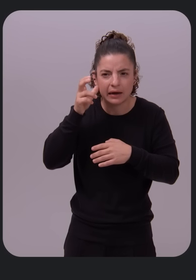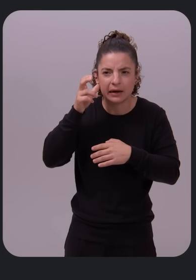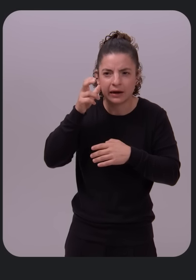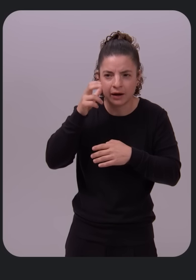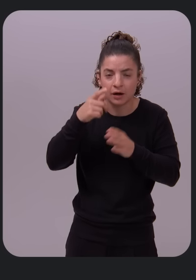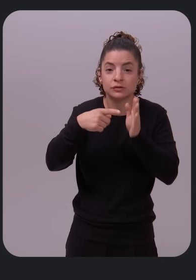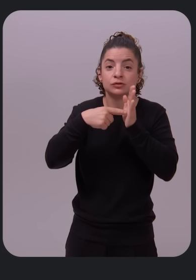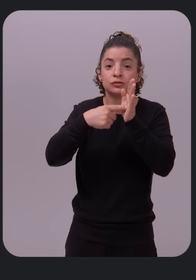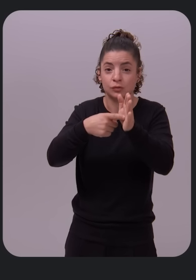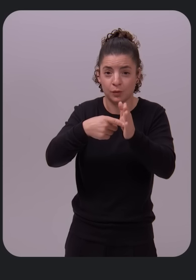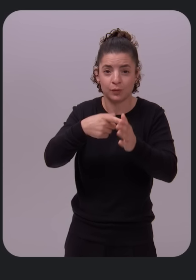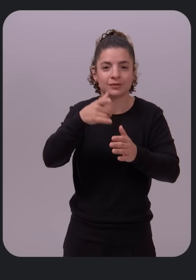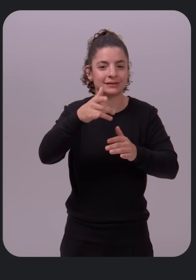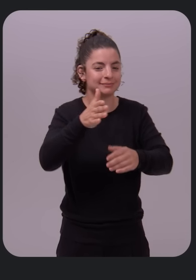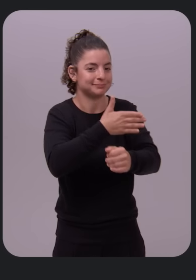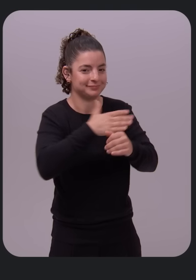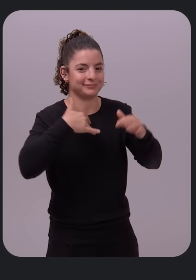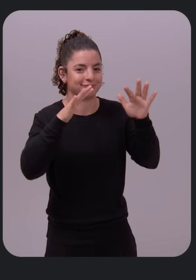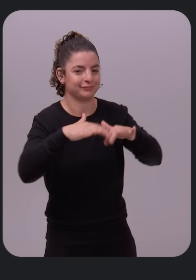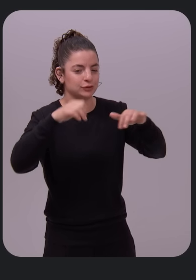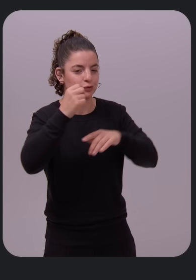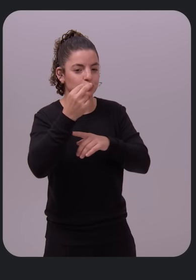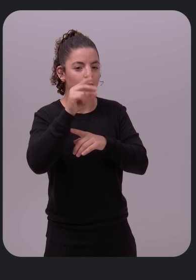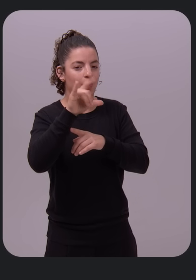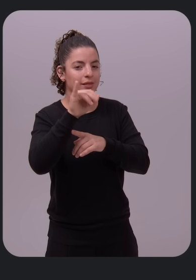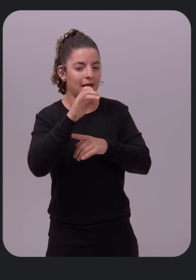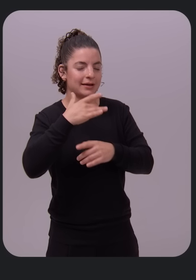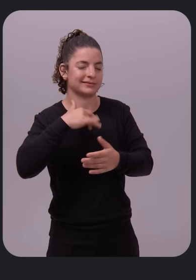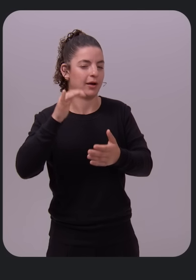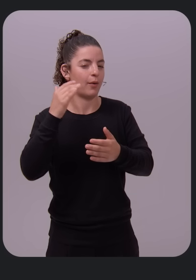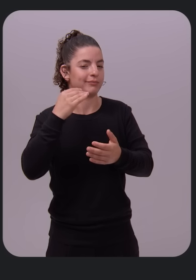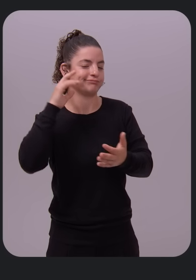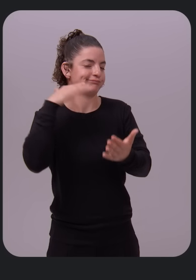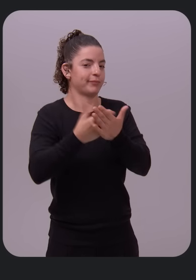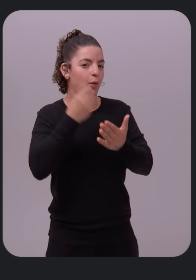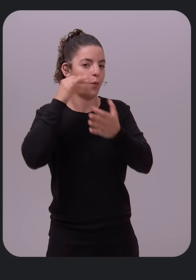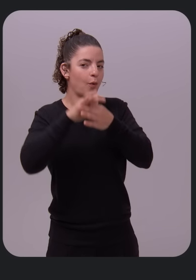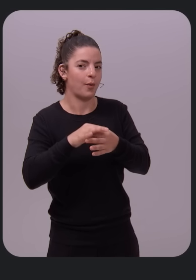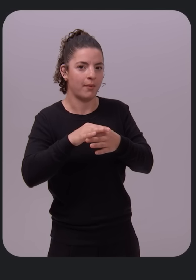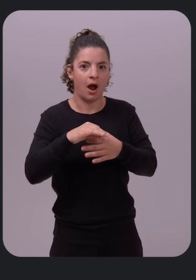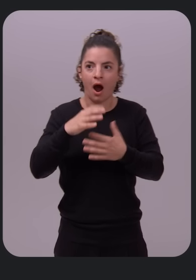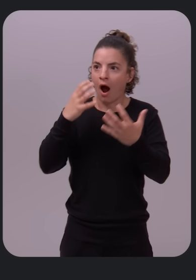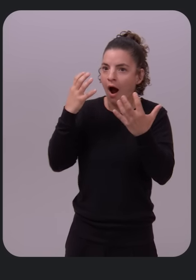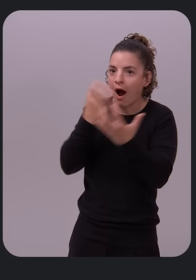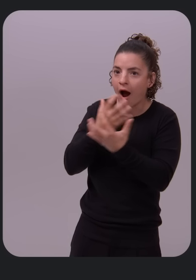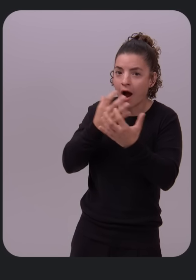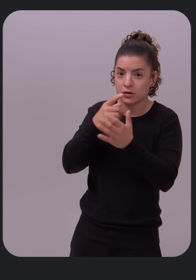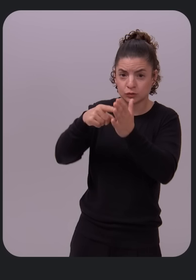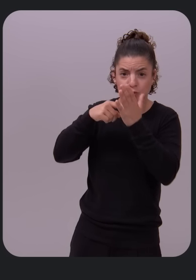which are often seen as homecoming shows for the band. No way. Can you show me a photo of one of their performances here?